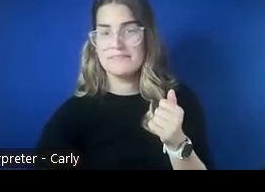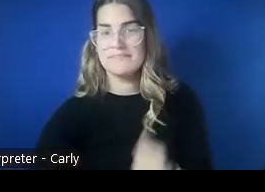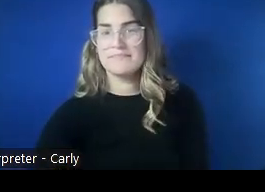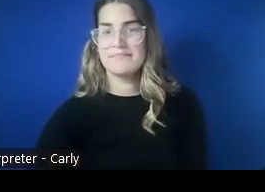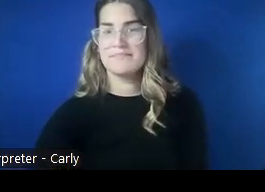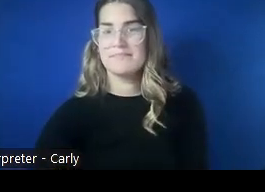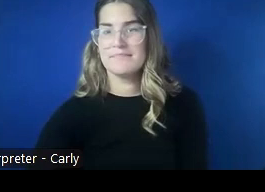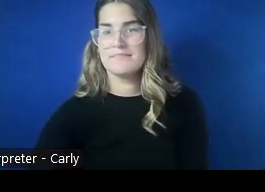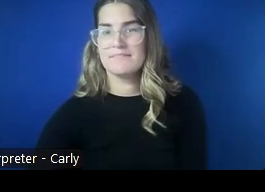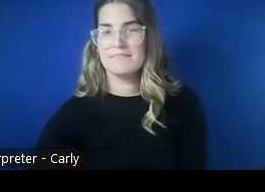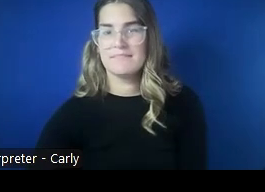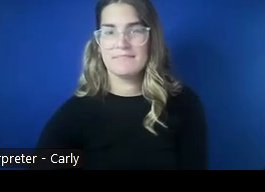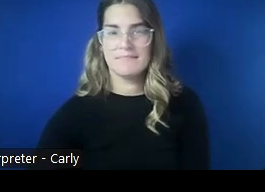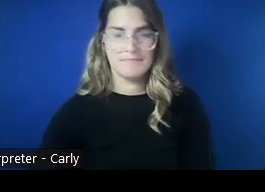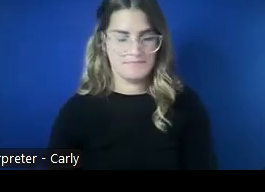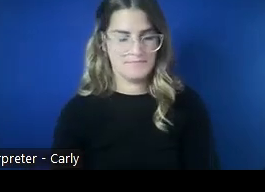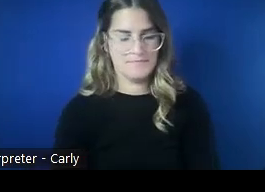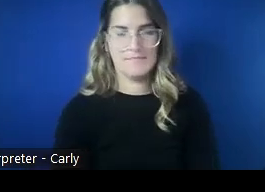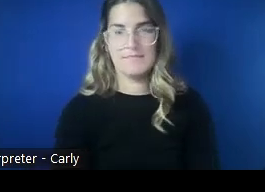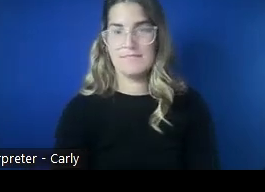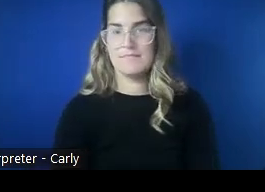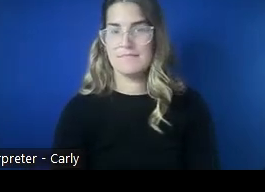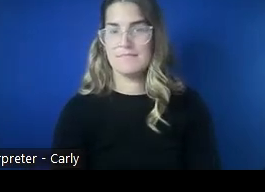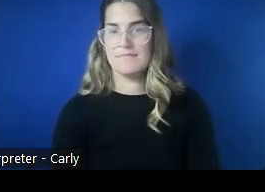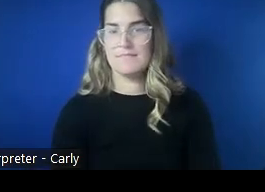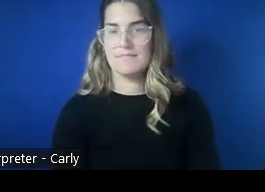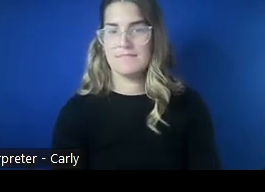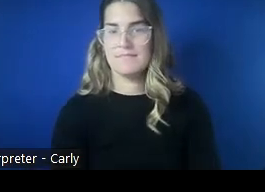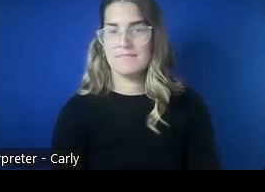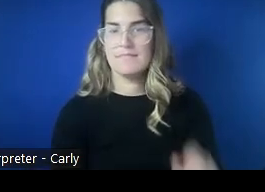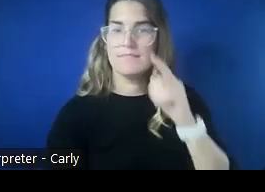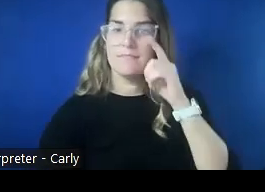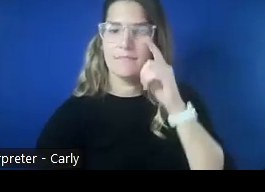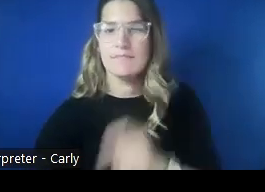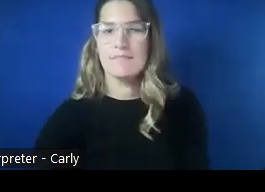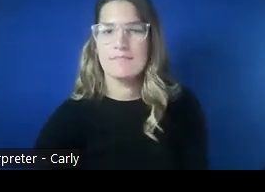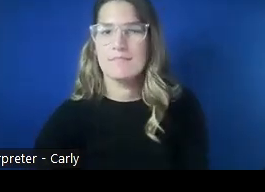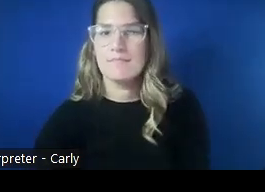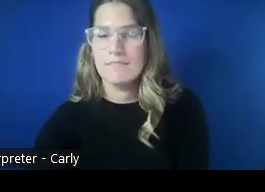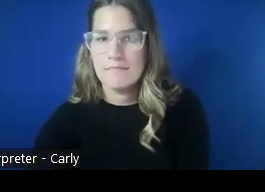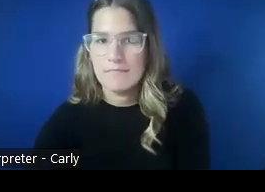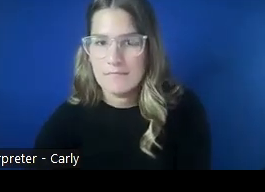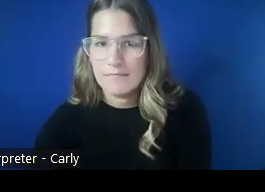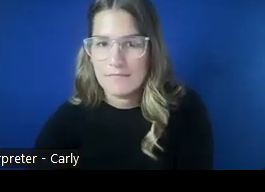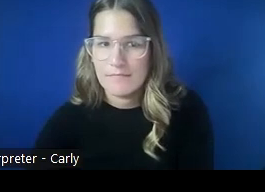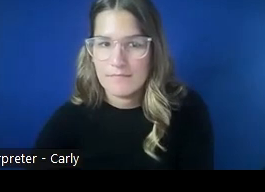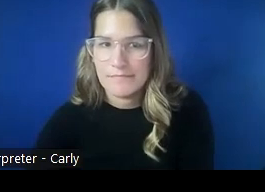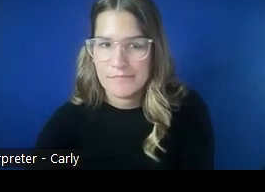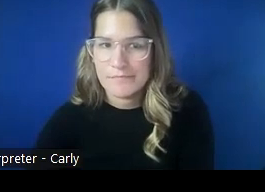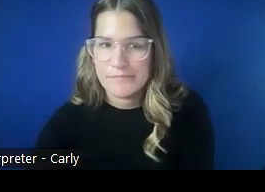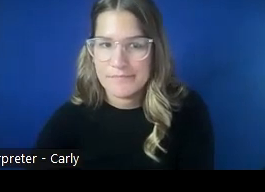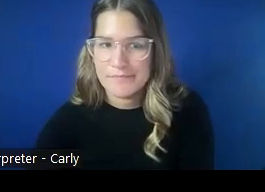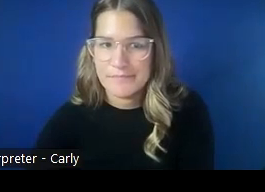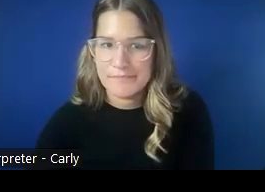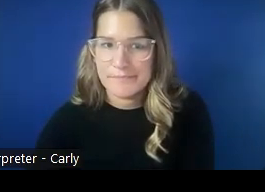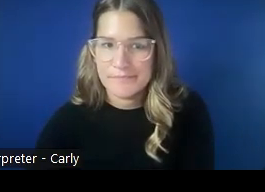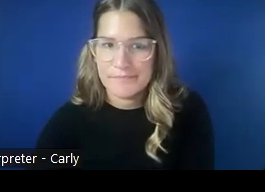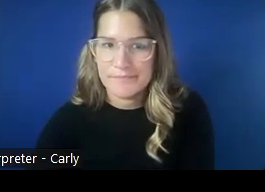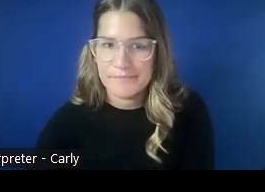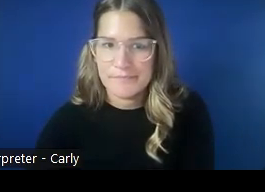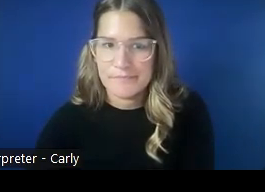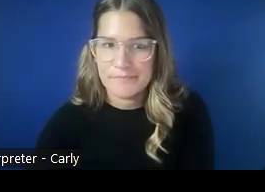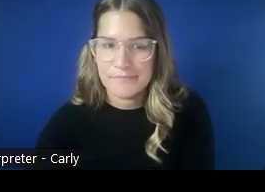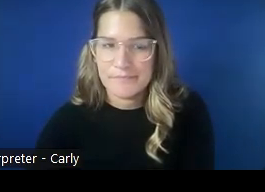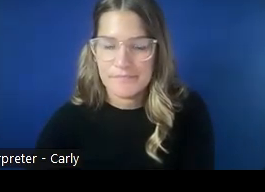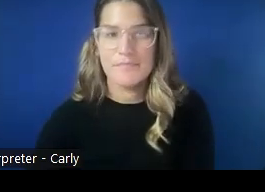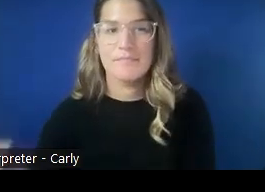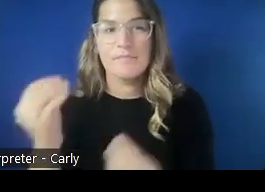yay also thinking